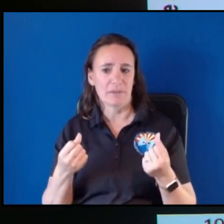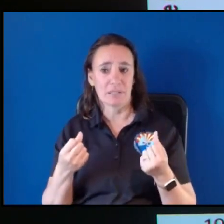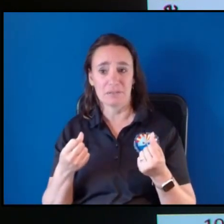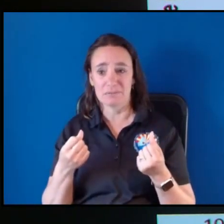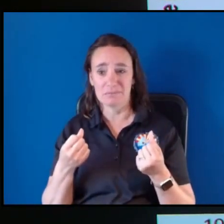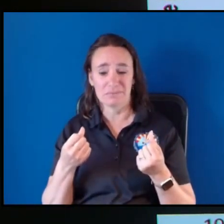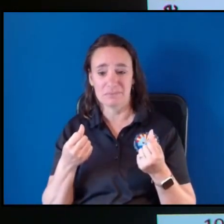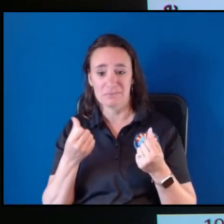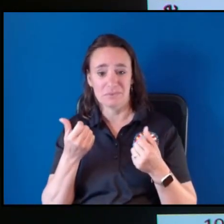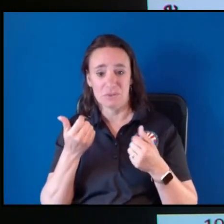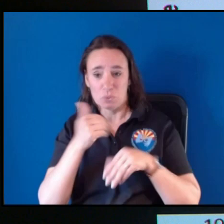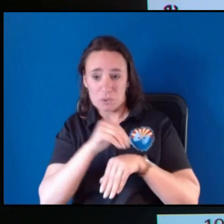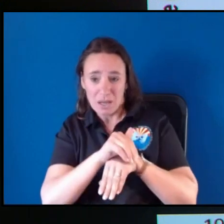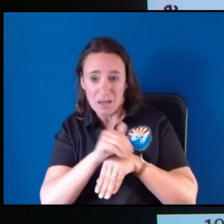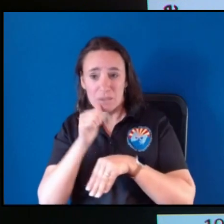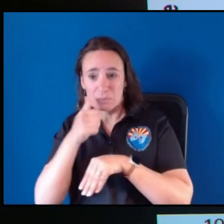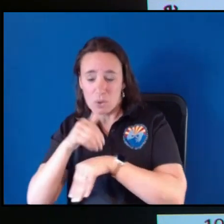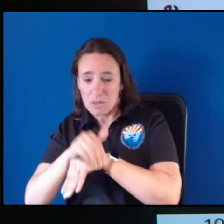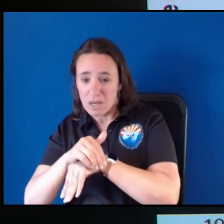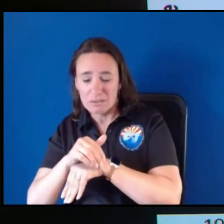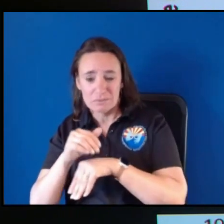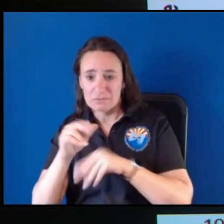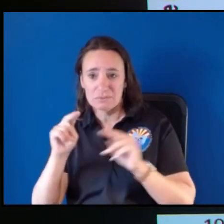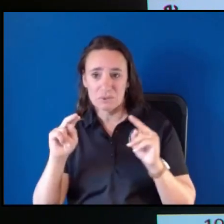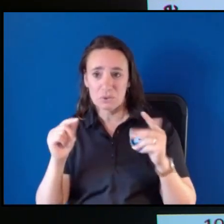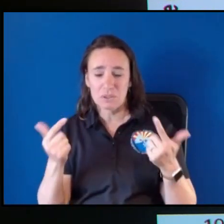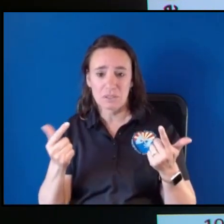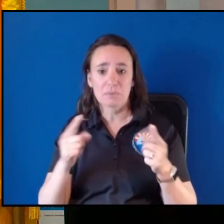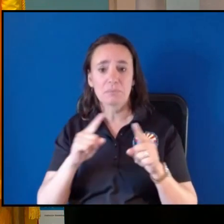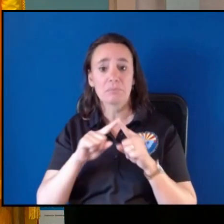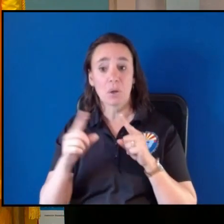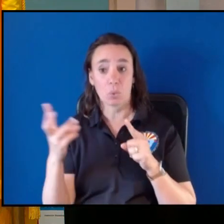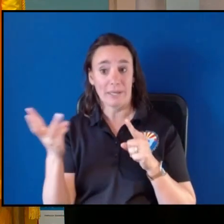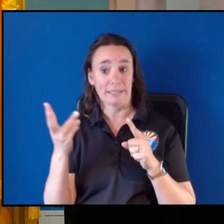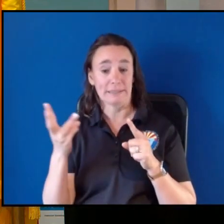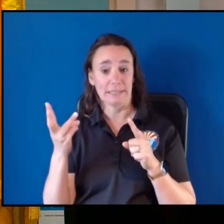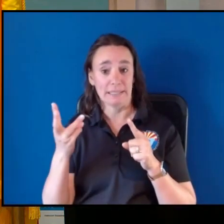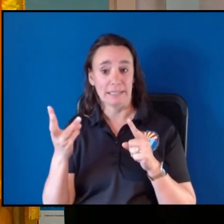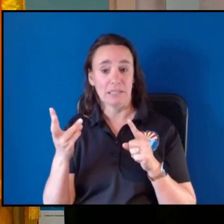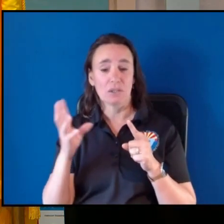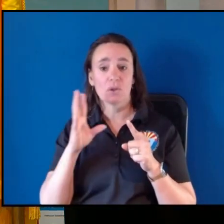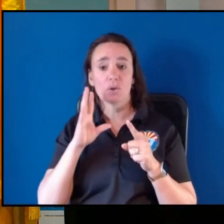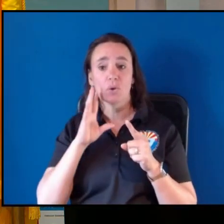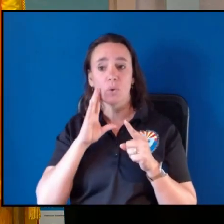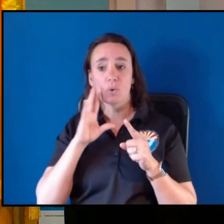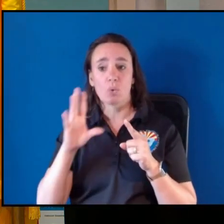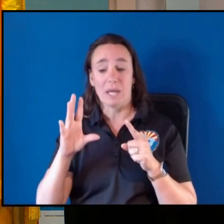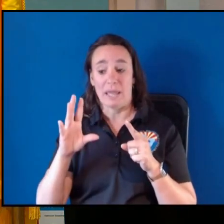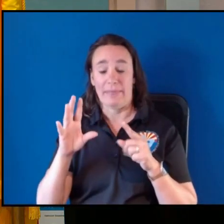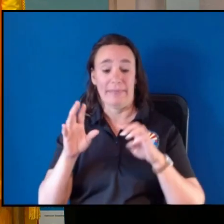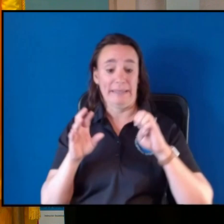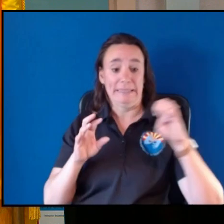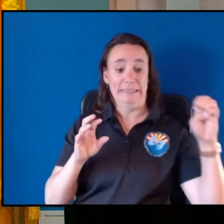day to day again tomorrow but when we get into Wednesday we get a push from the east a little weak backdoor front it